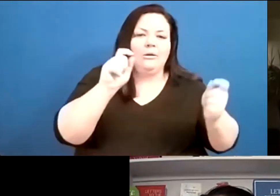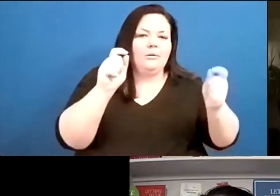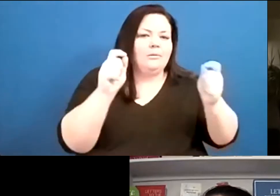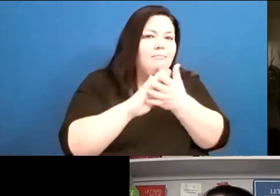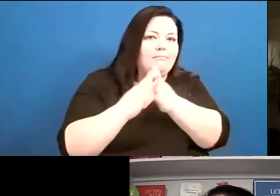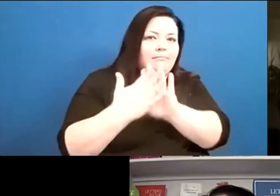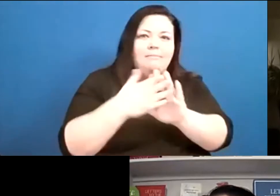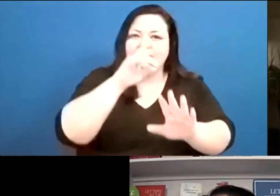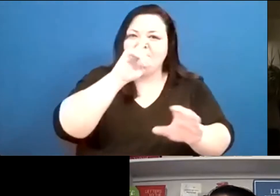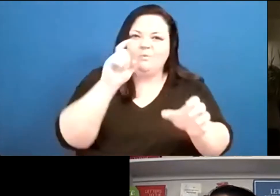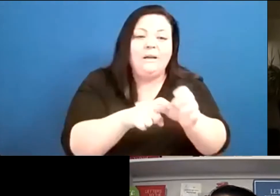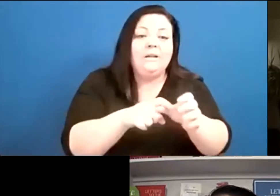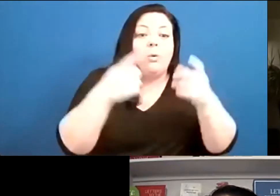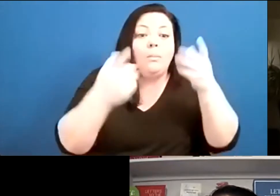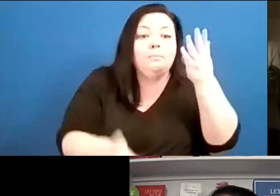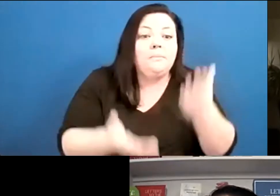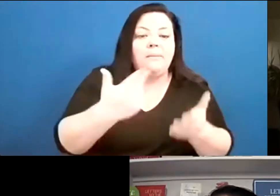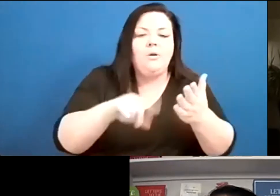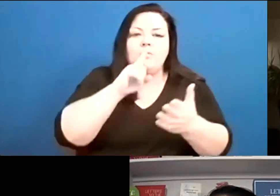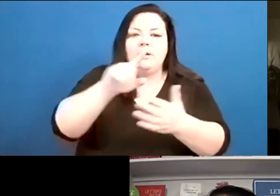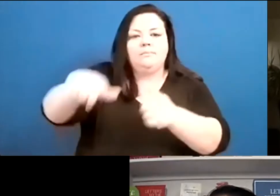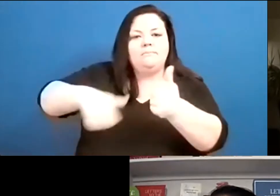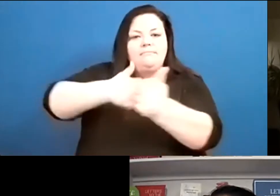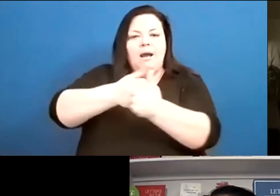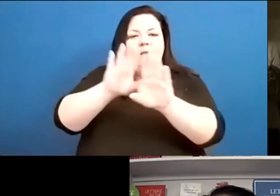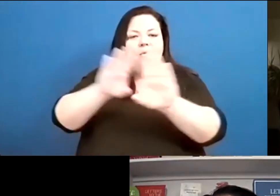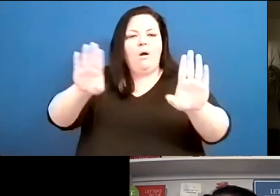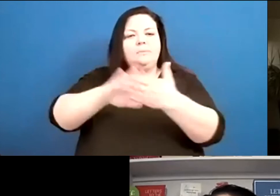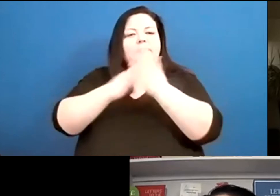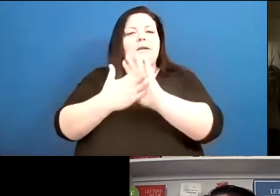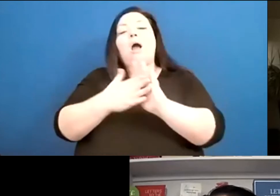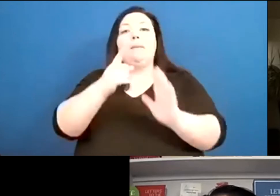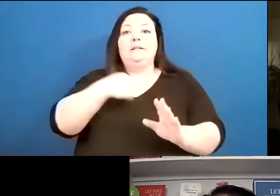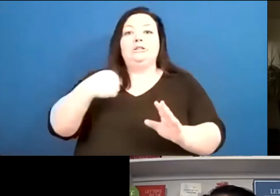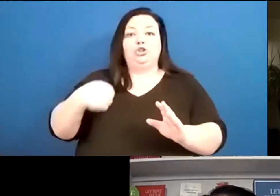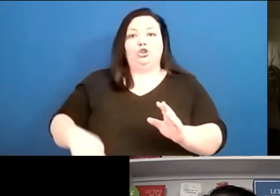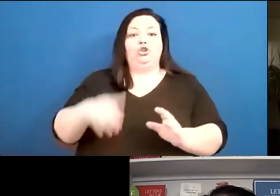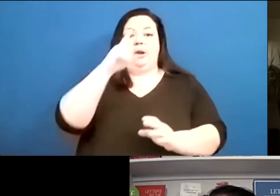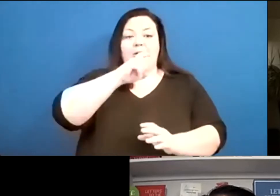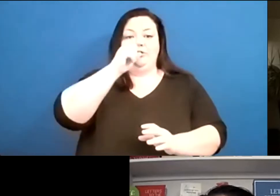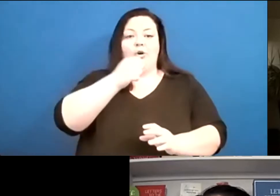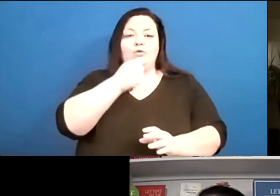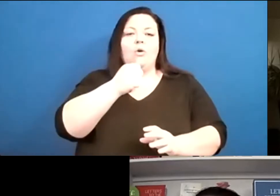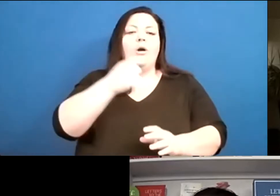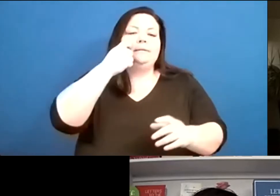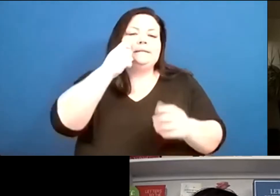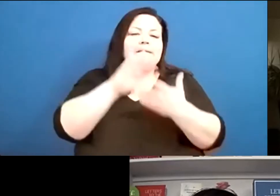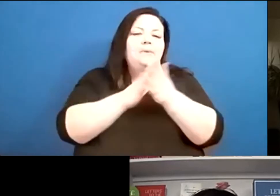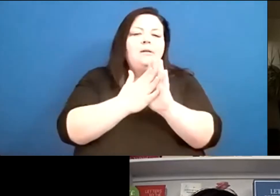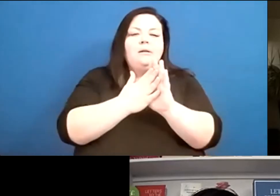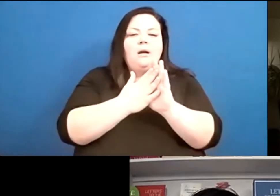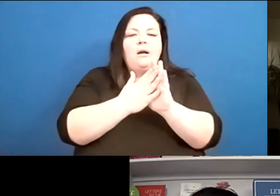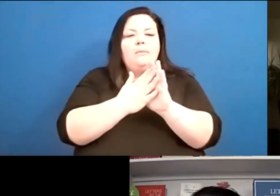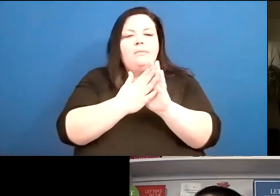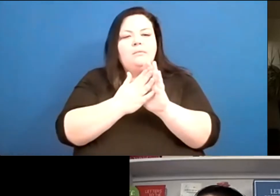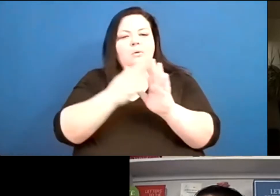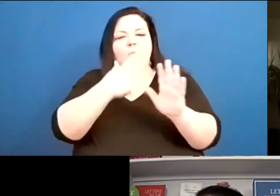Or we can percolate behind walls, become/ Chinadollgirl, our skin brittling porcelain/